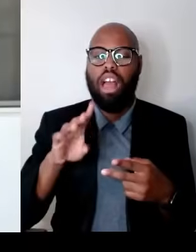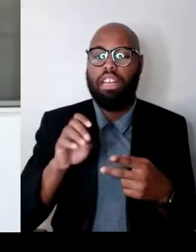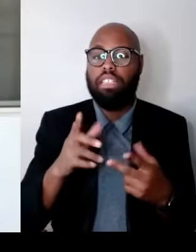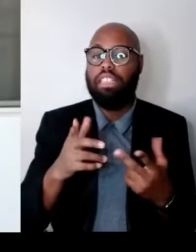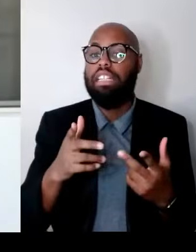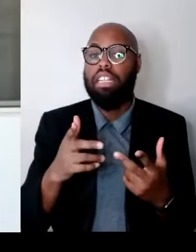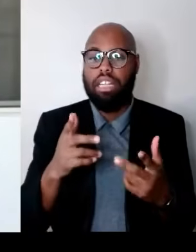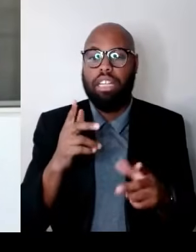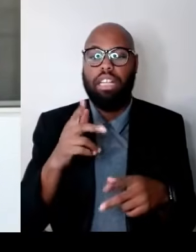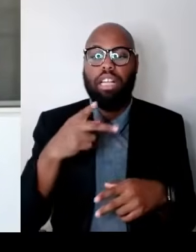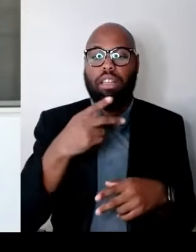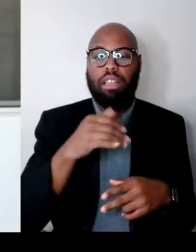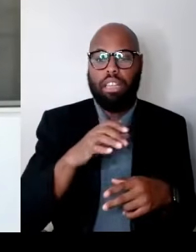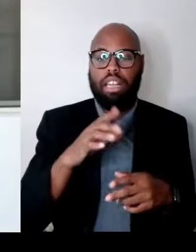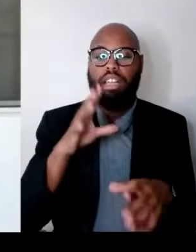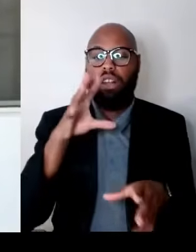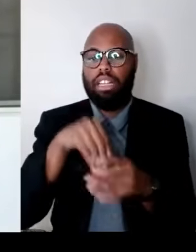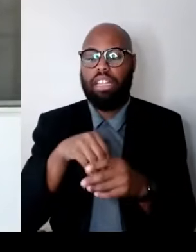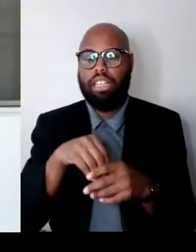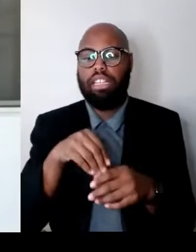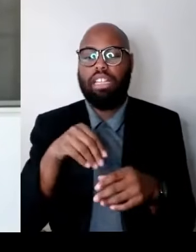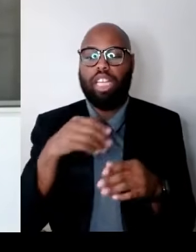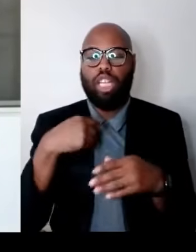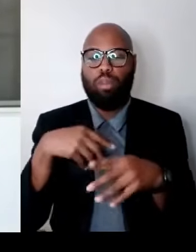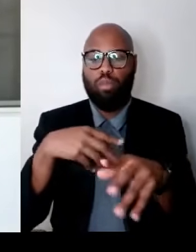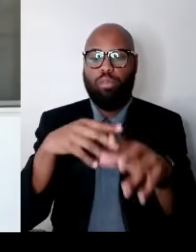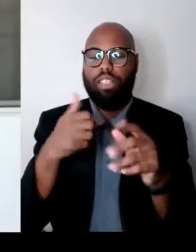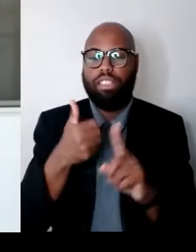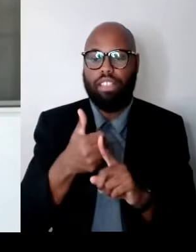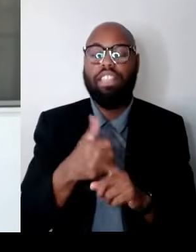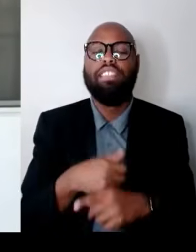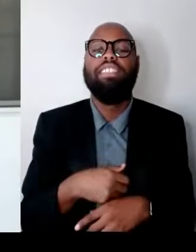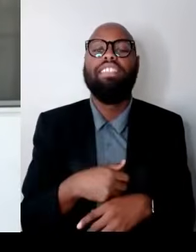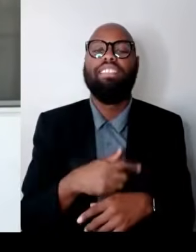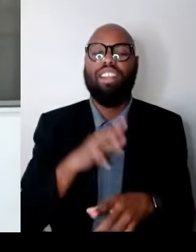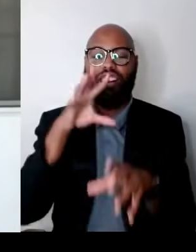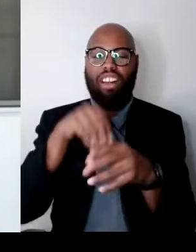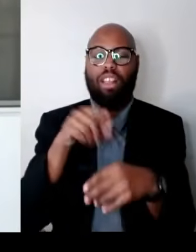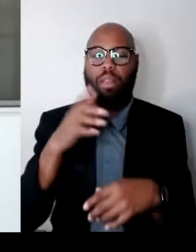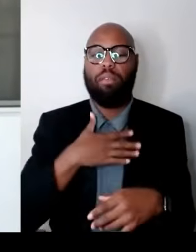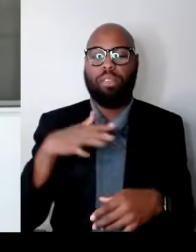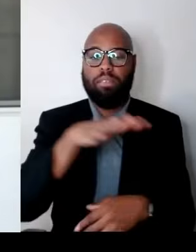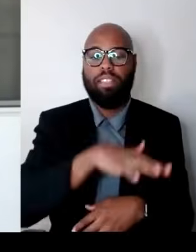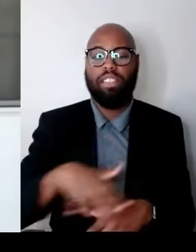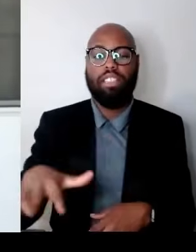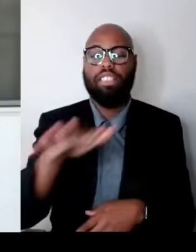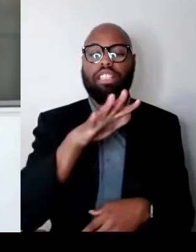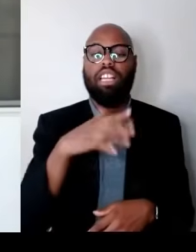within the movement. When I came into this space, I realized how very white,